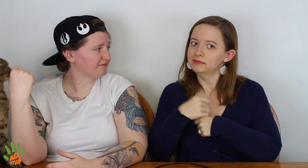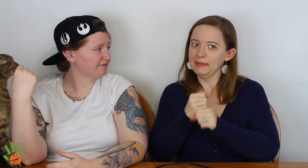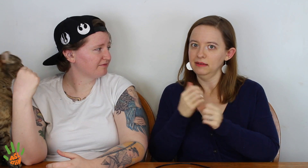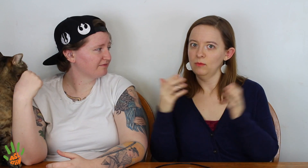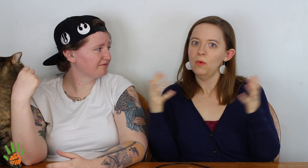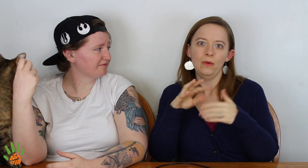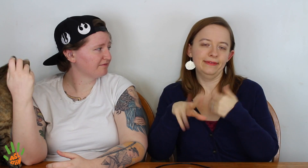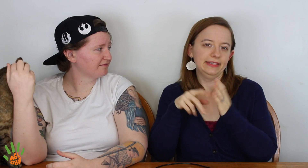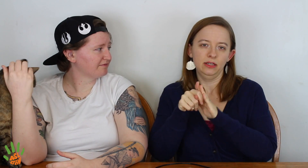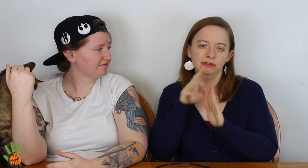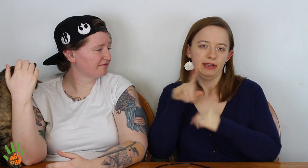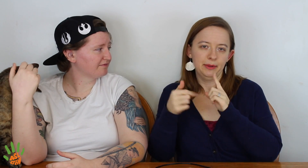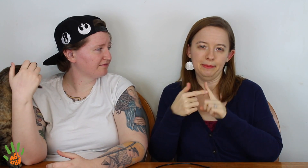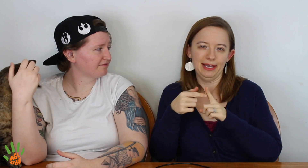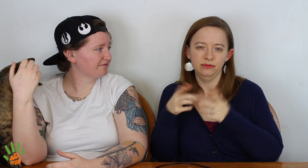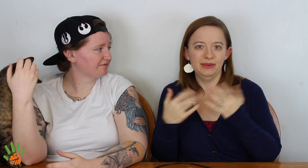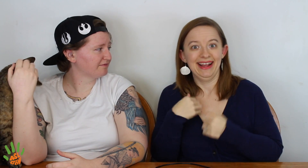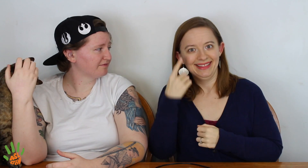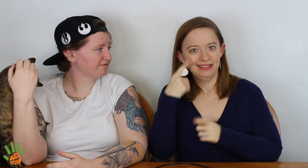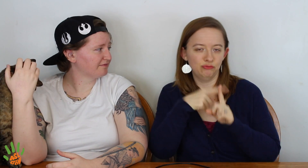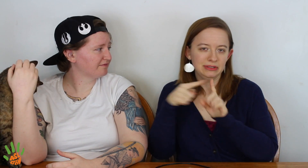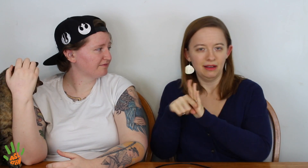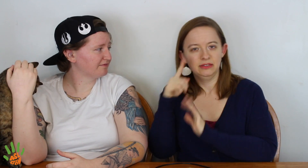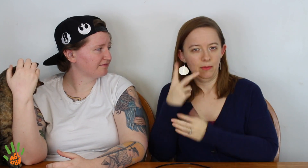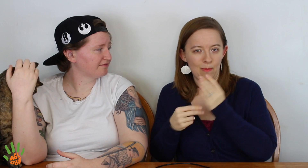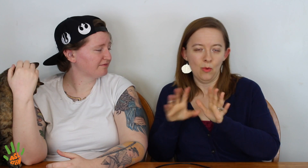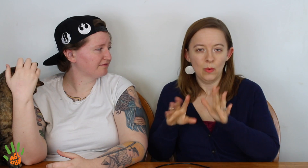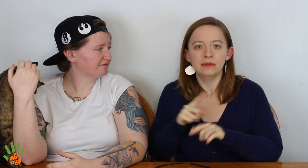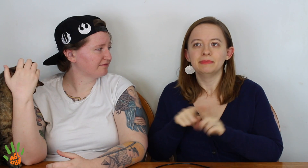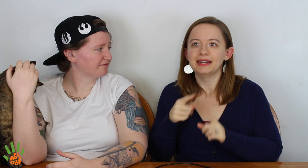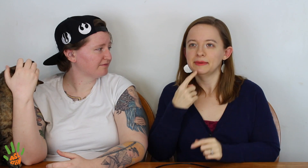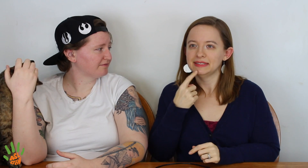I can make a whole video about that, what I think are the pros and cons of both.